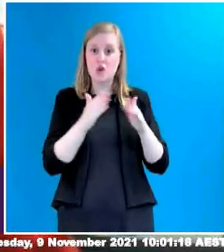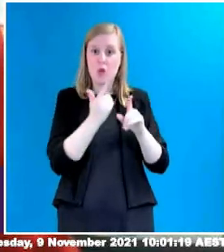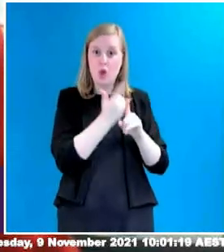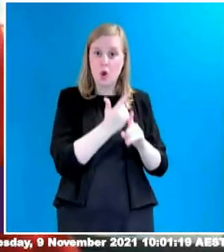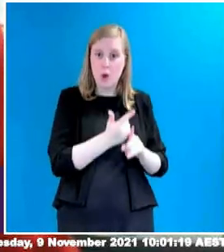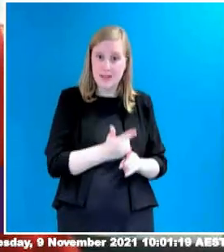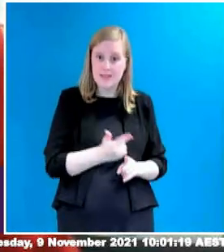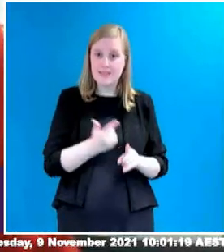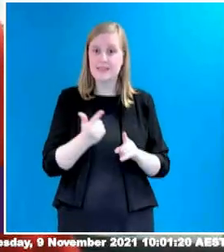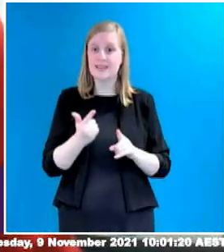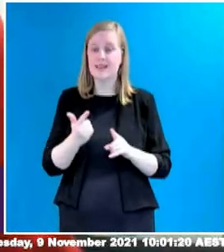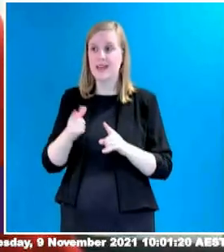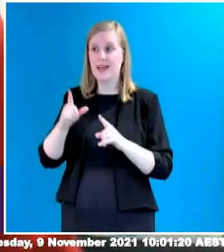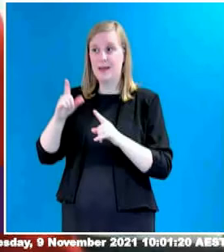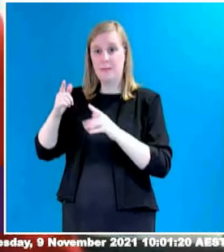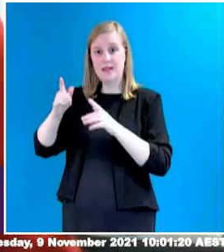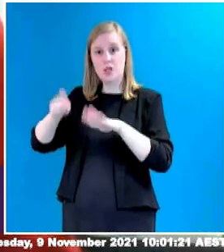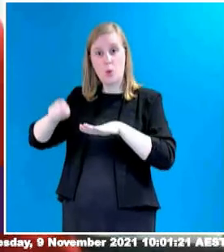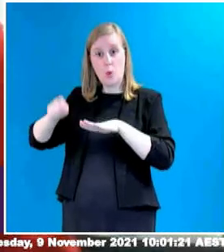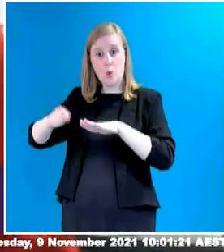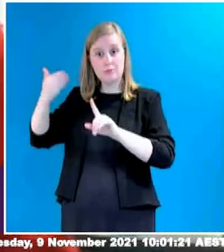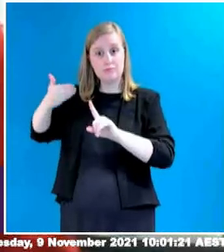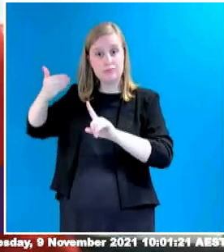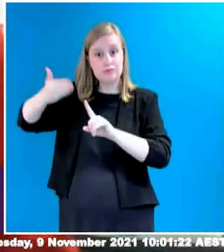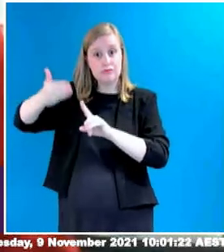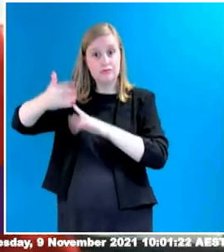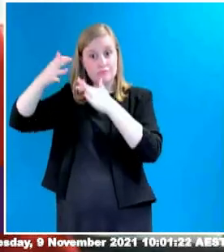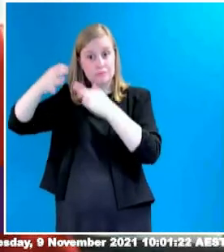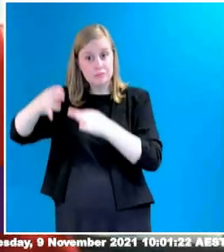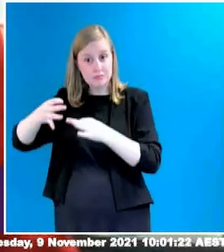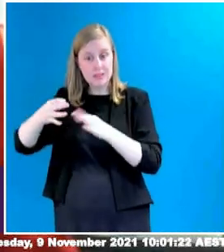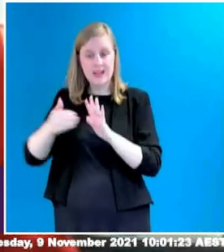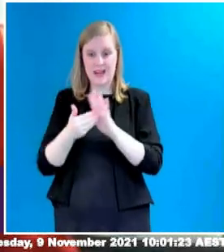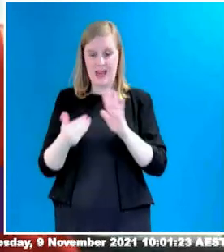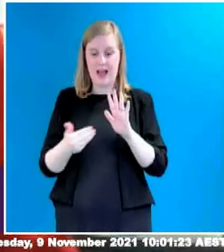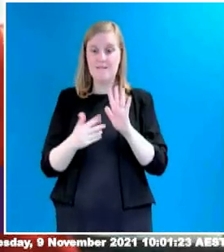there is more jurisprudence in Victoria and more jurisprudence starting in